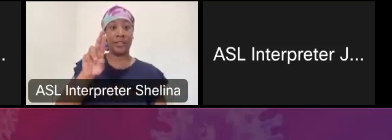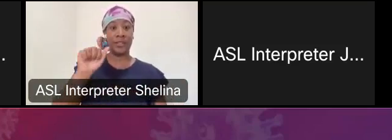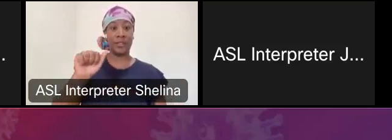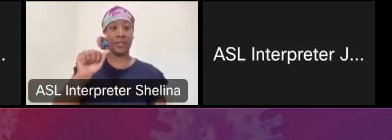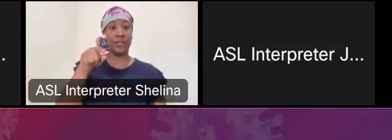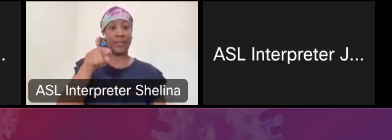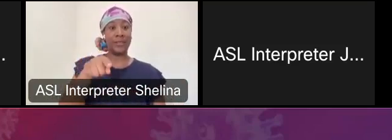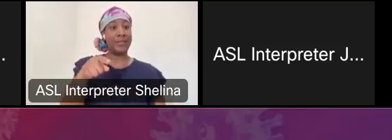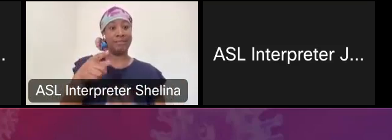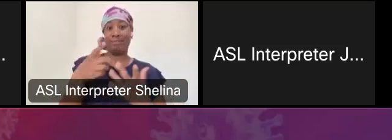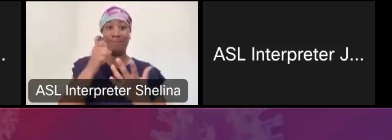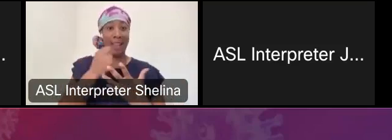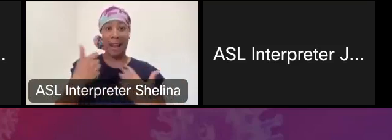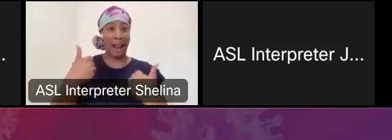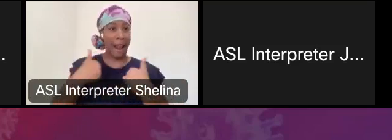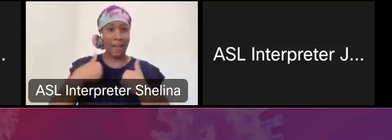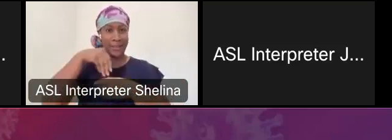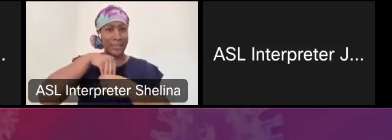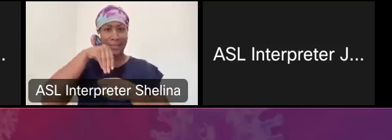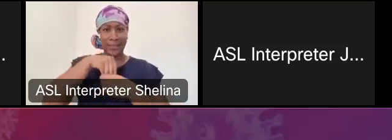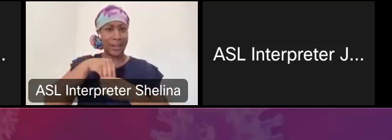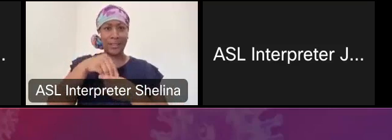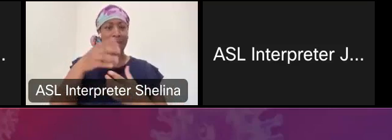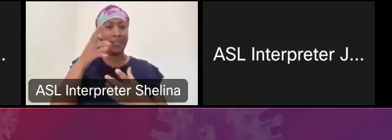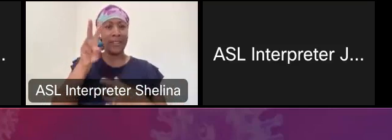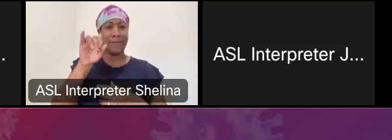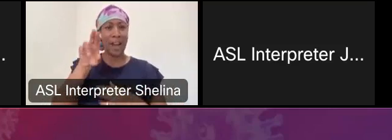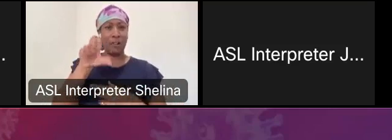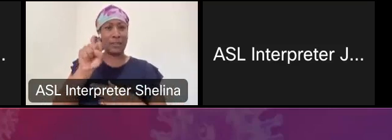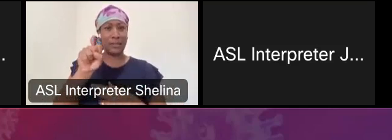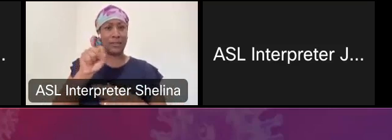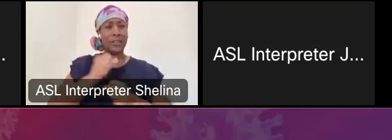Does not create the virus and cannot cars covert 19 infection.